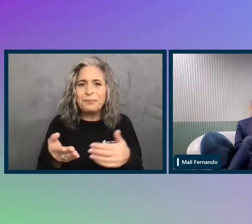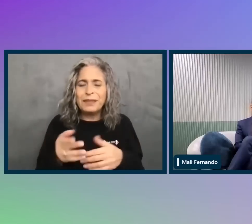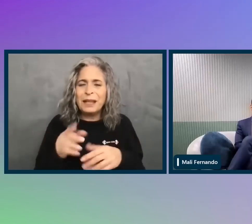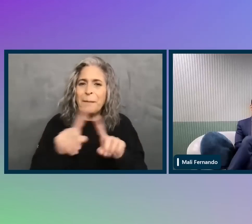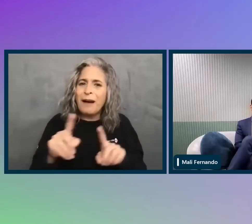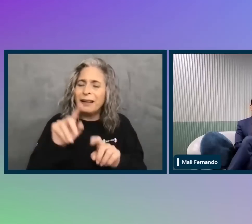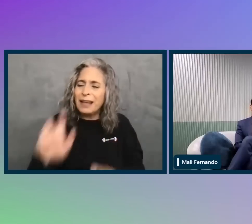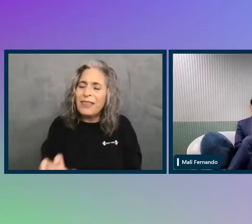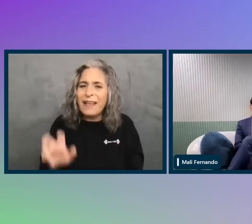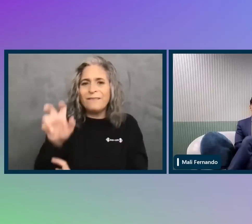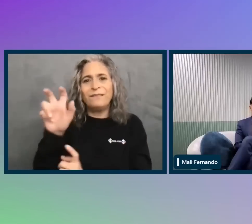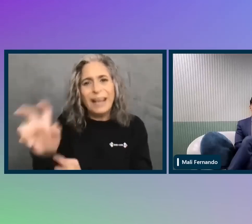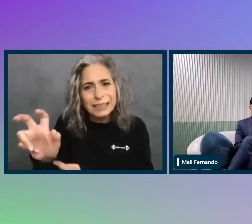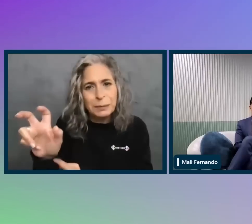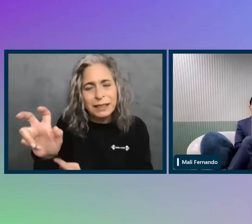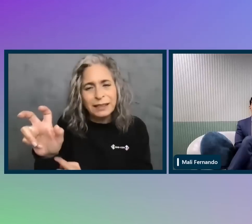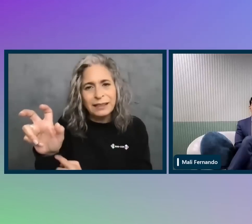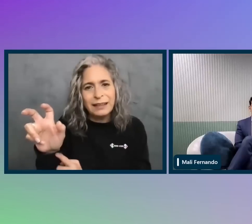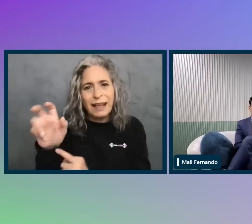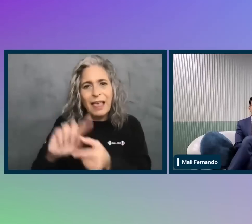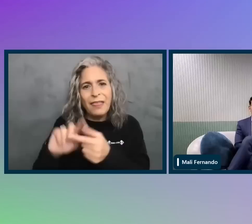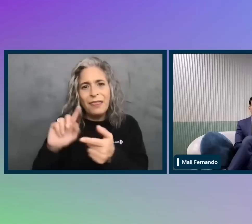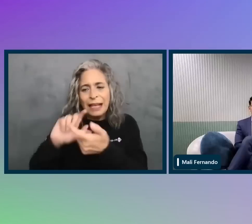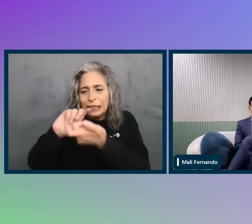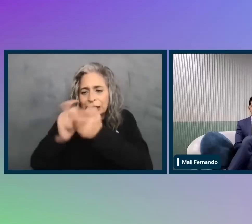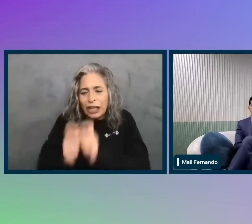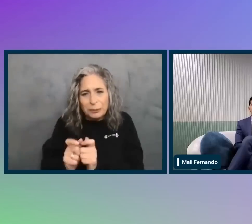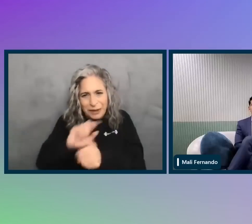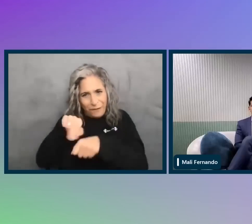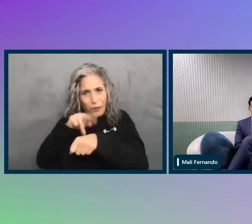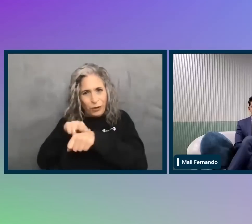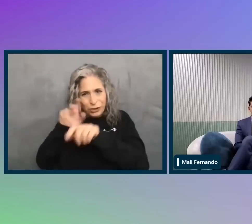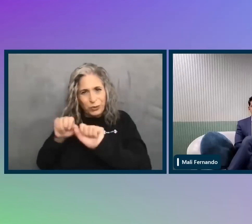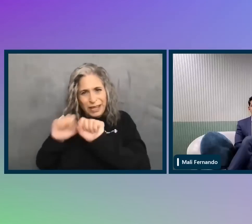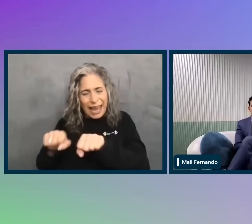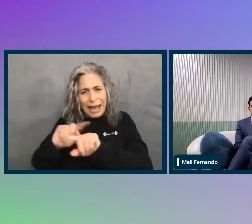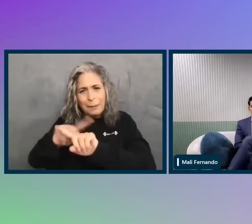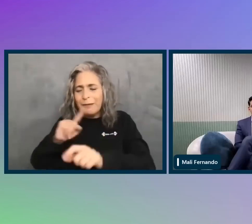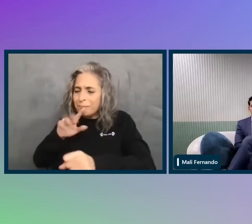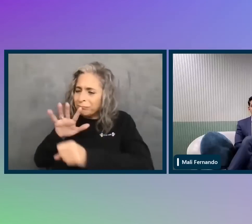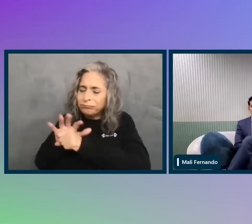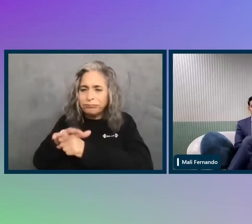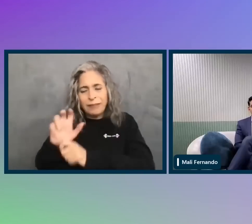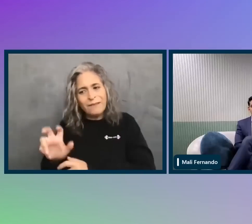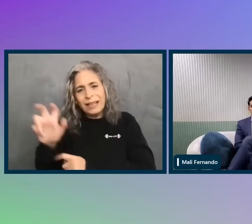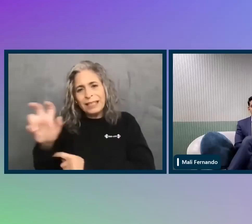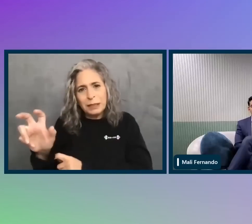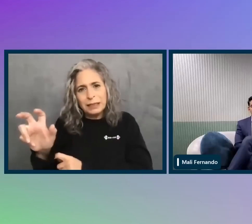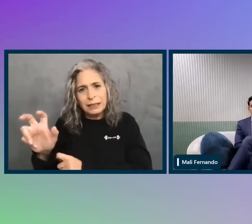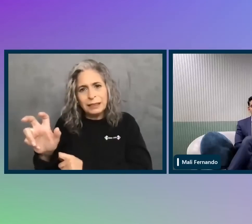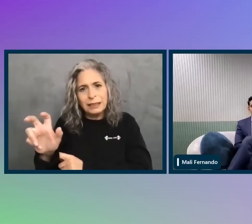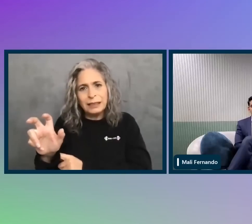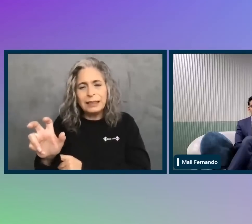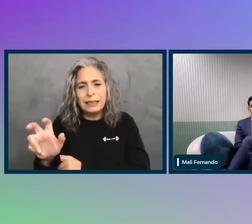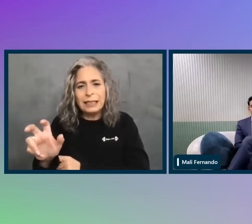and then you can make it business as usual, right? But I've pointed out that it's more difficult to do